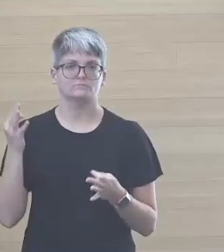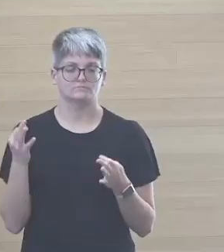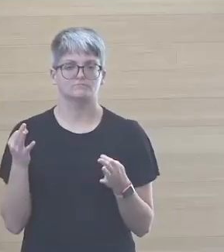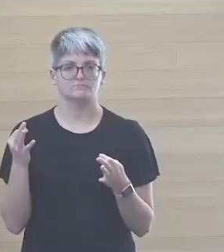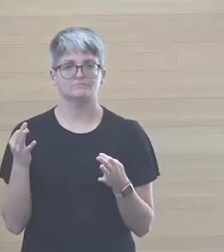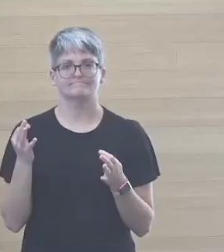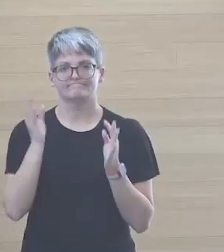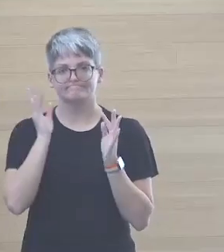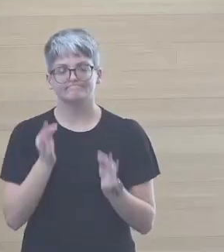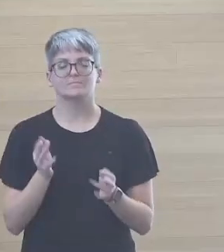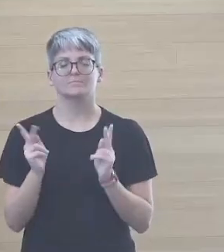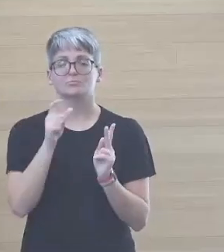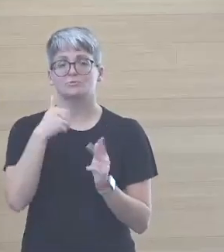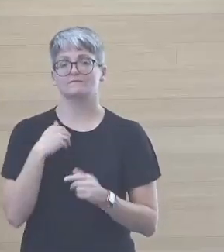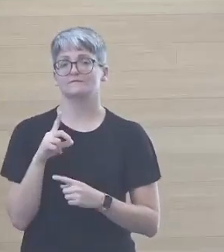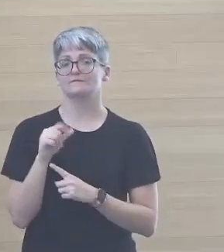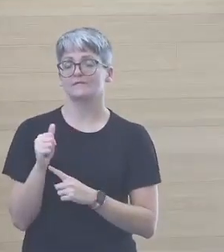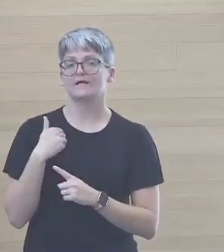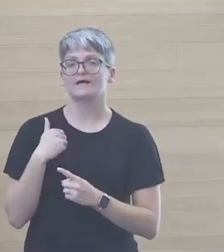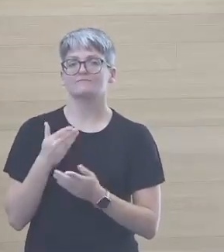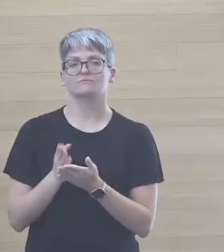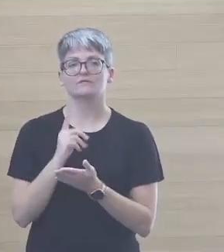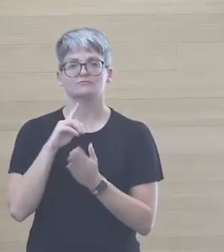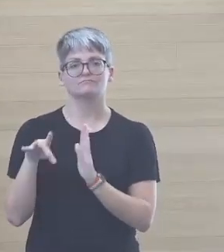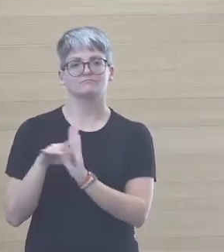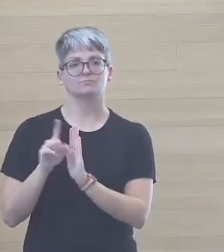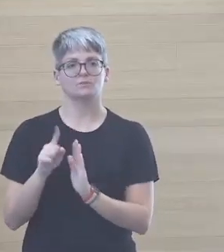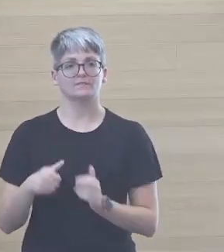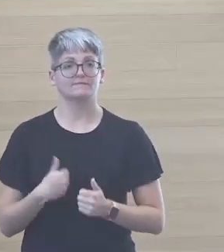disabilities have the right to choose where they live.